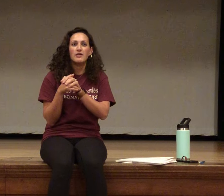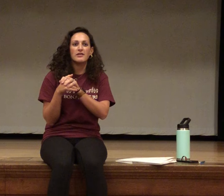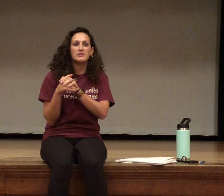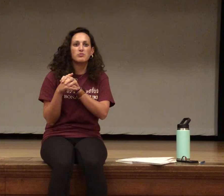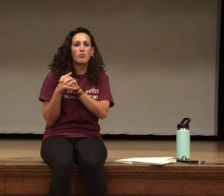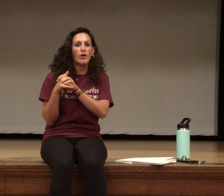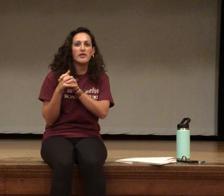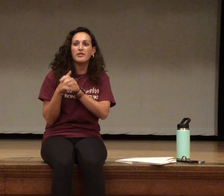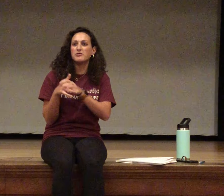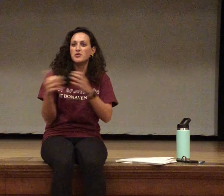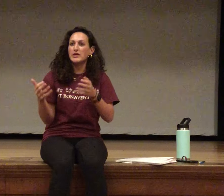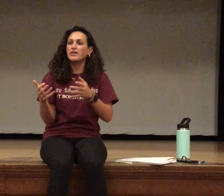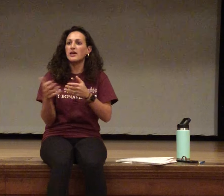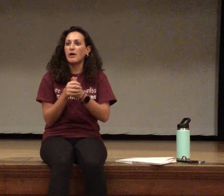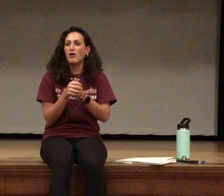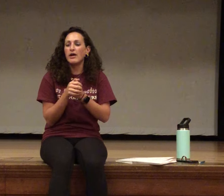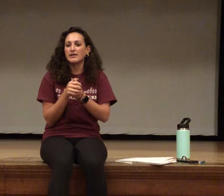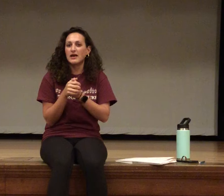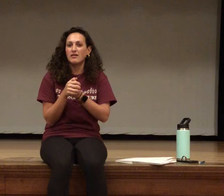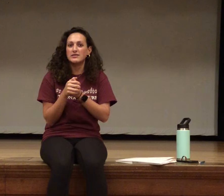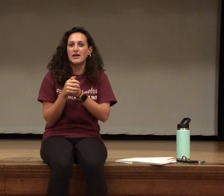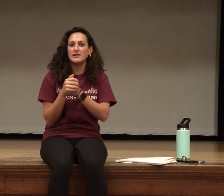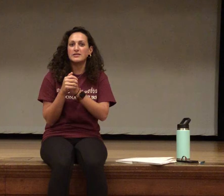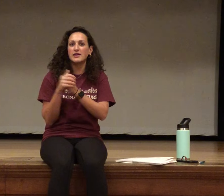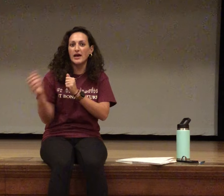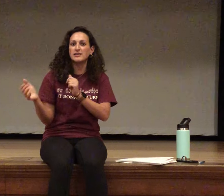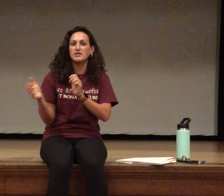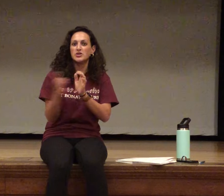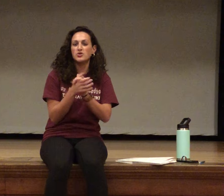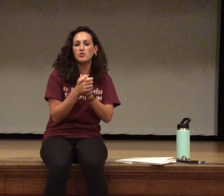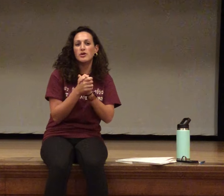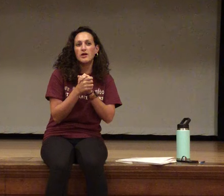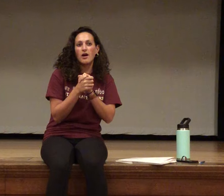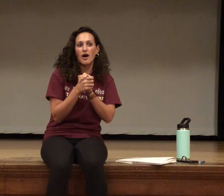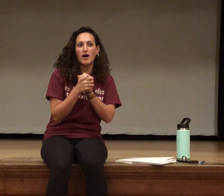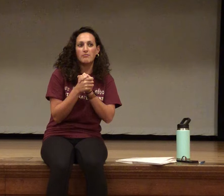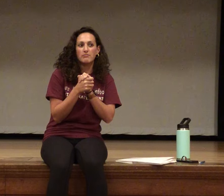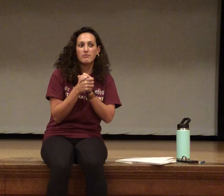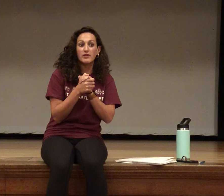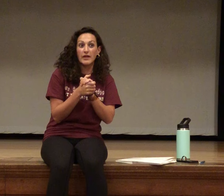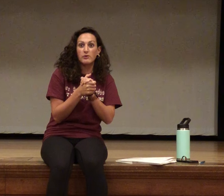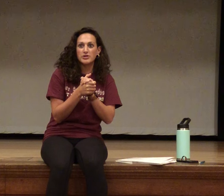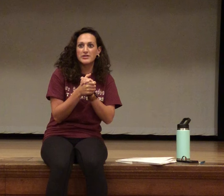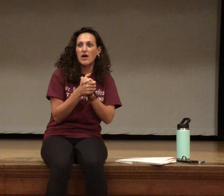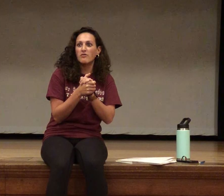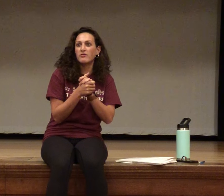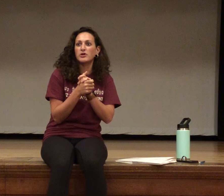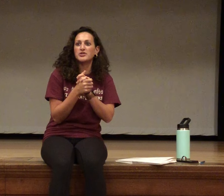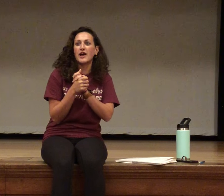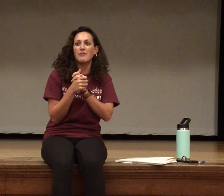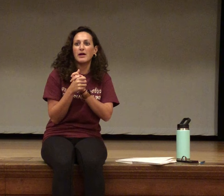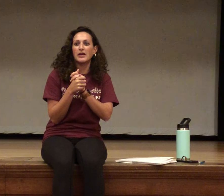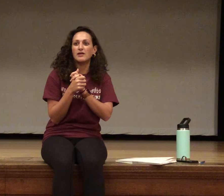um it's one unique thing about ASL is that it's connected to um the language itself which not many